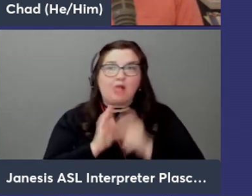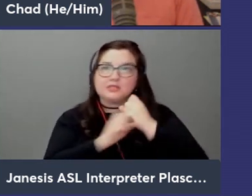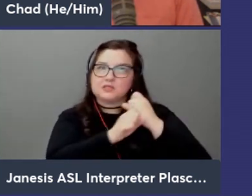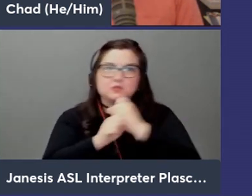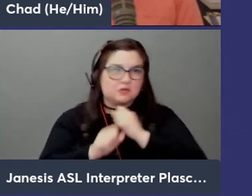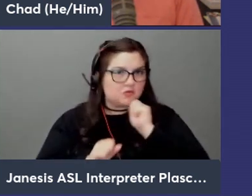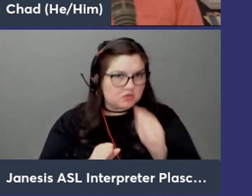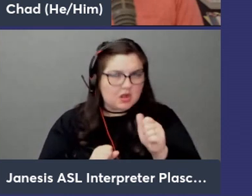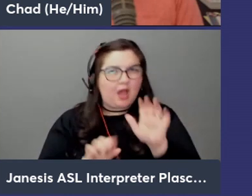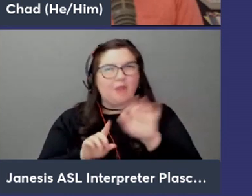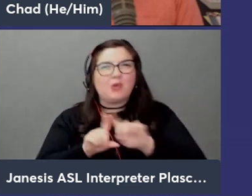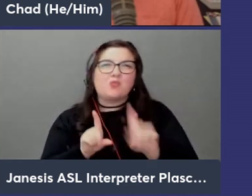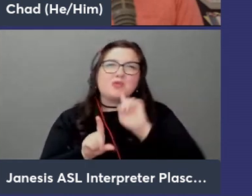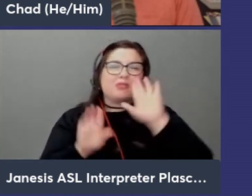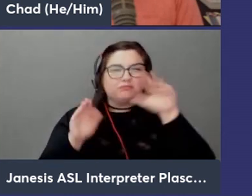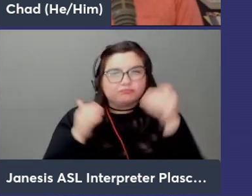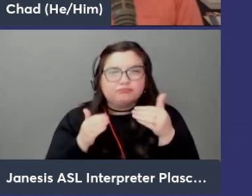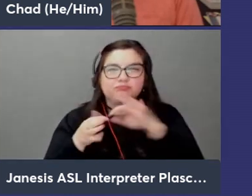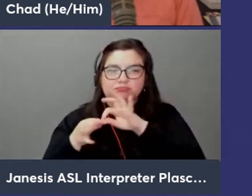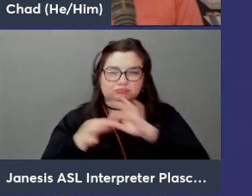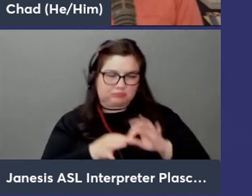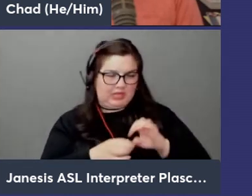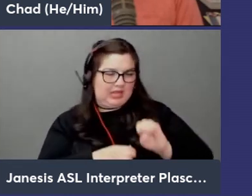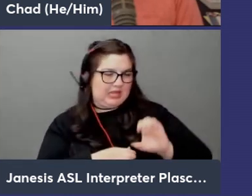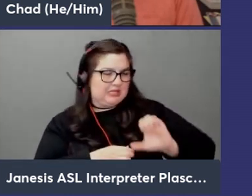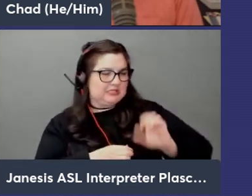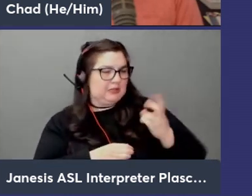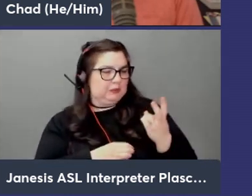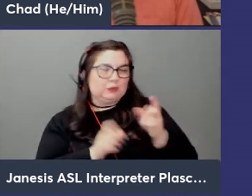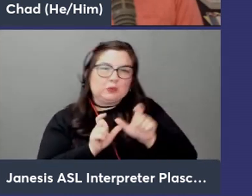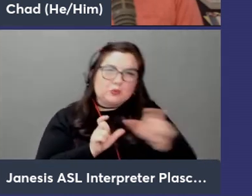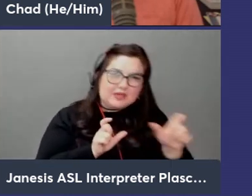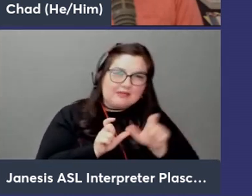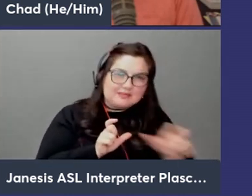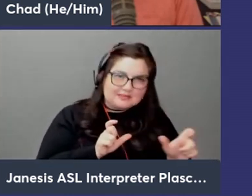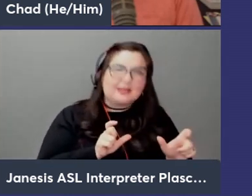if it's associated with an EC2 instance. I don't necessarily care if it's associated with other